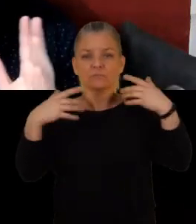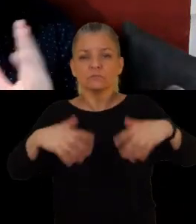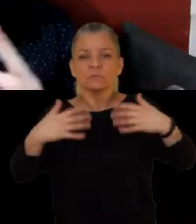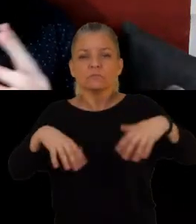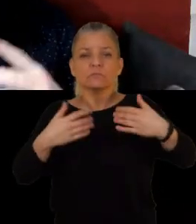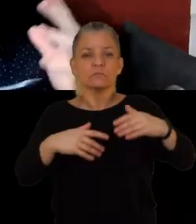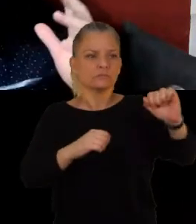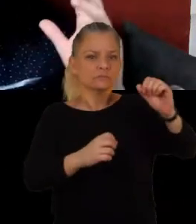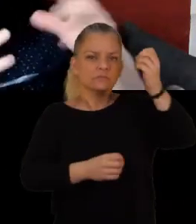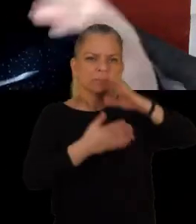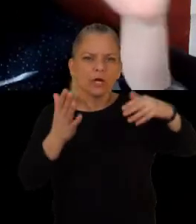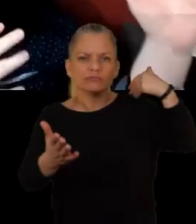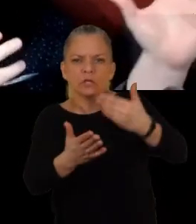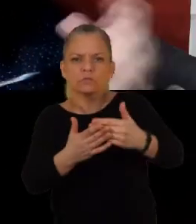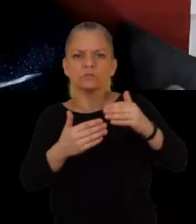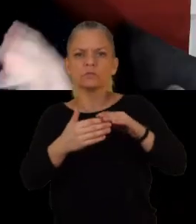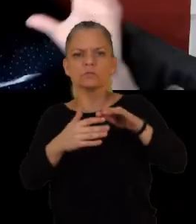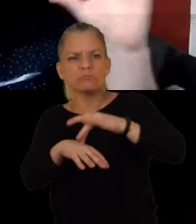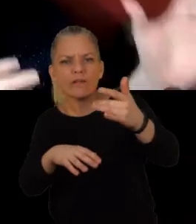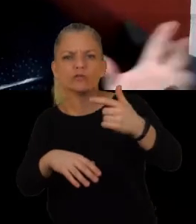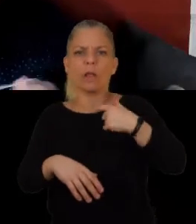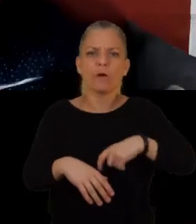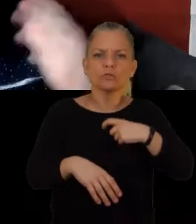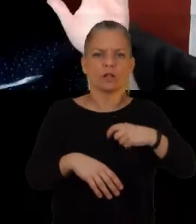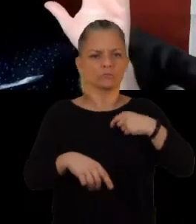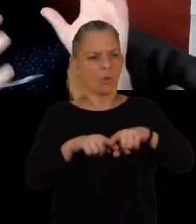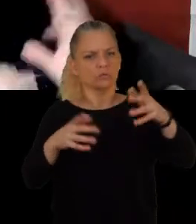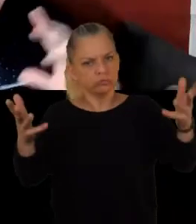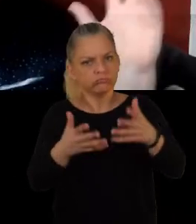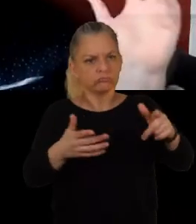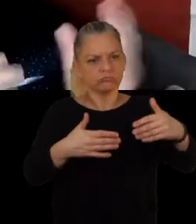is a blank slate they've got all these amazing things from past experiences professional and